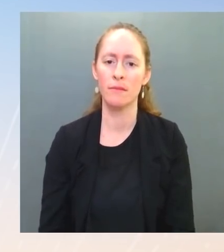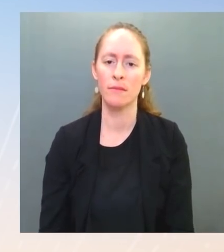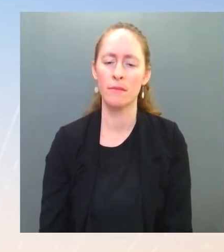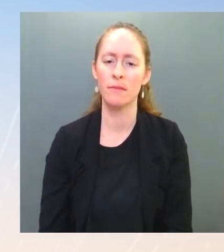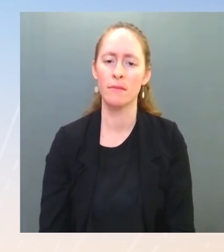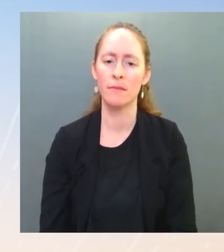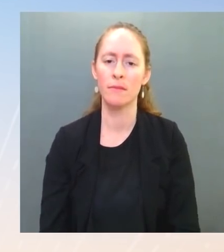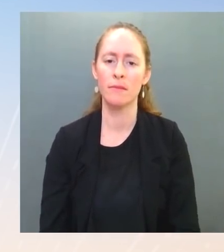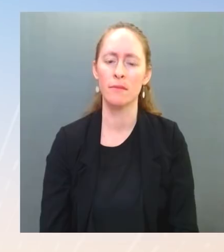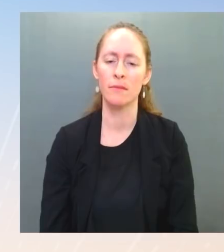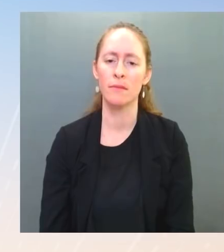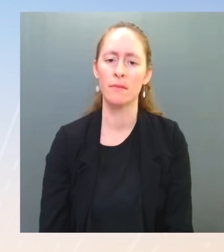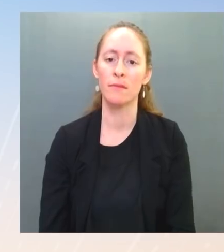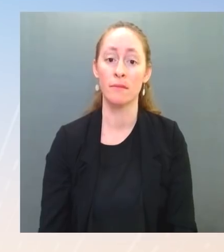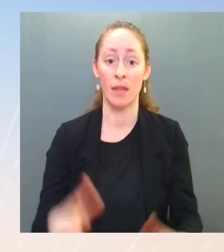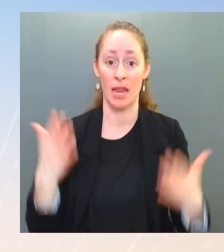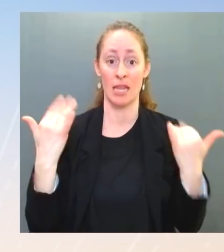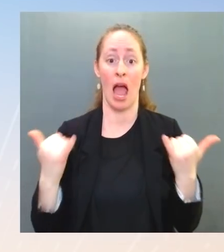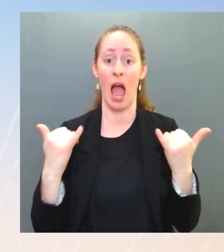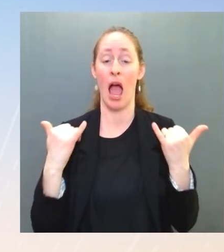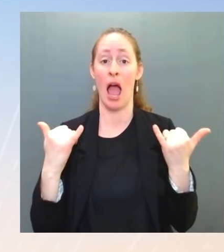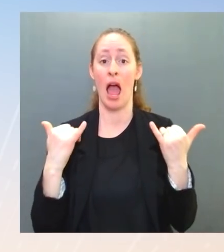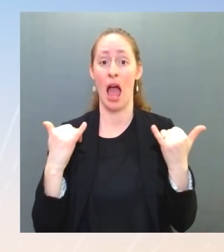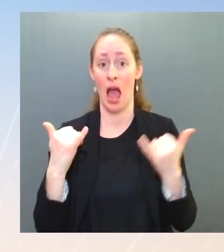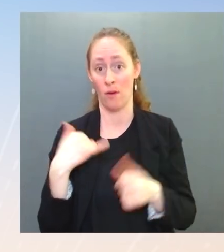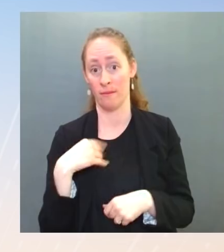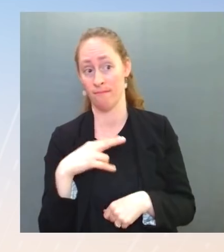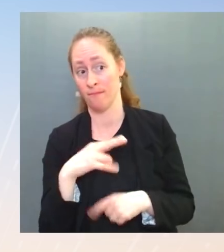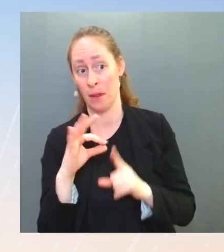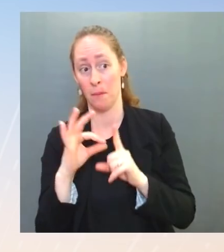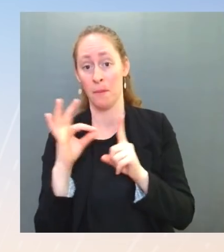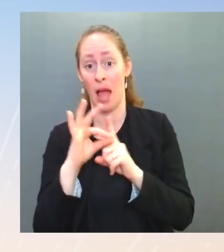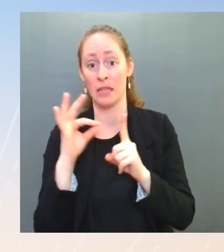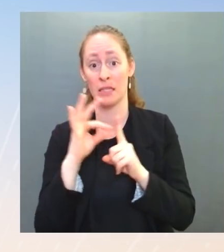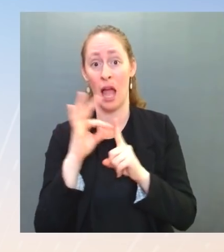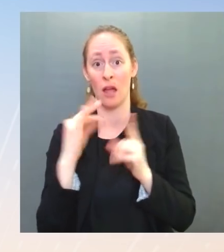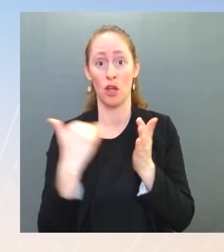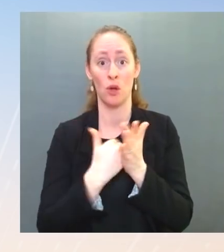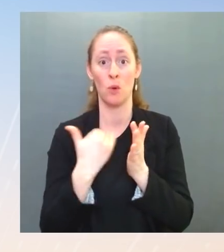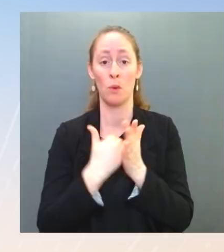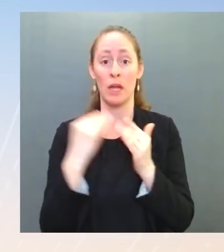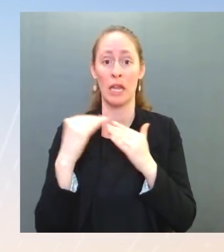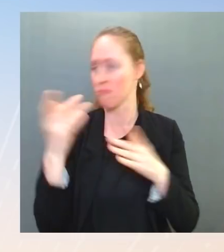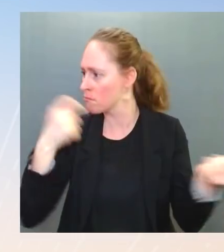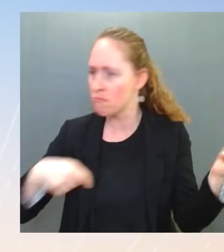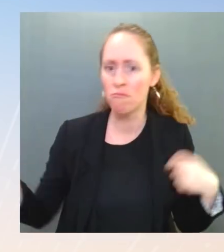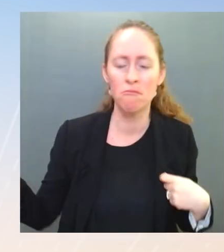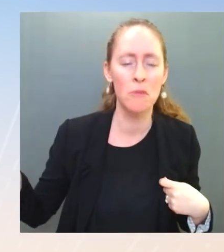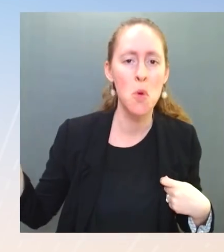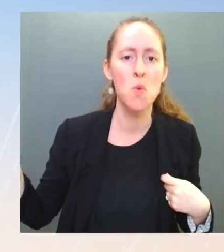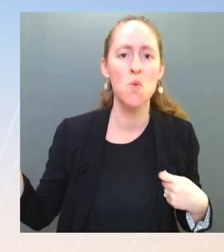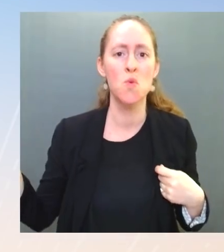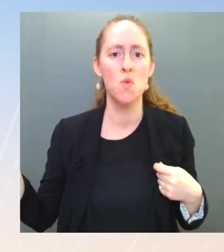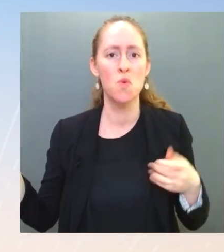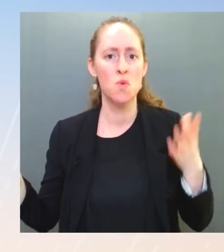Ms. Psaki: In terms of the new leadership or what aspect? The Press: The security aspect of Pakistan. Ms. Psaki: I don't have a new assessment from here to offer.